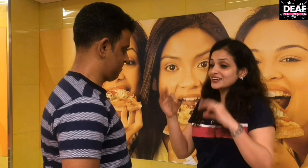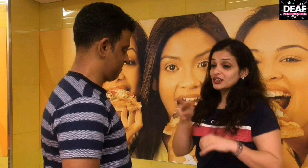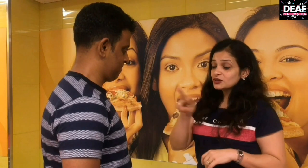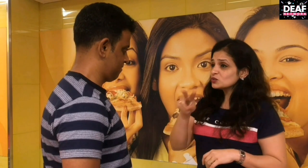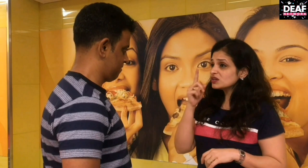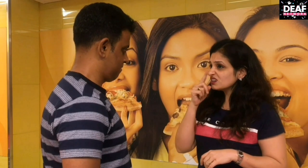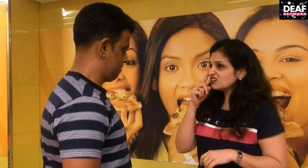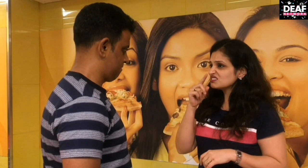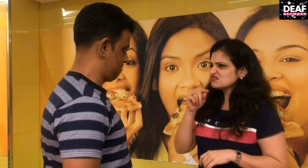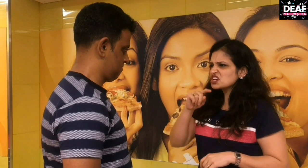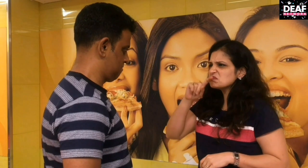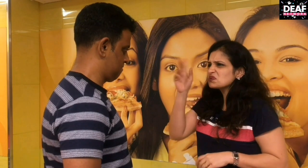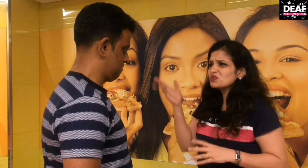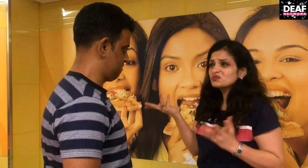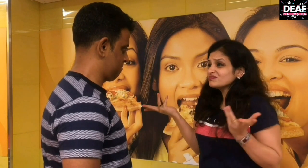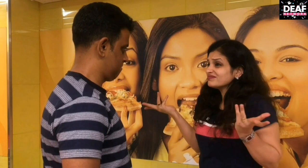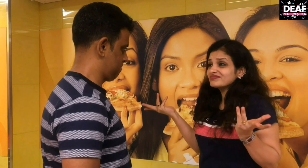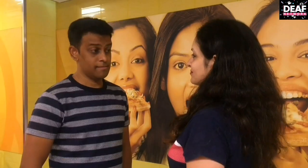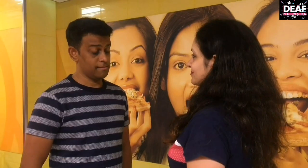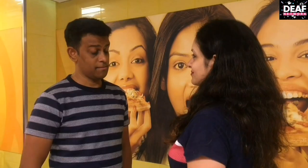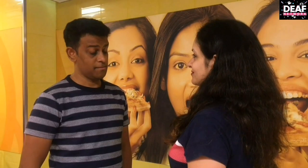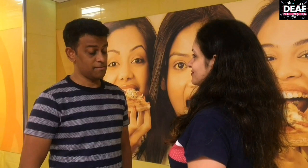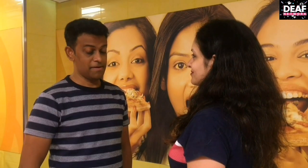Both of them are very proud Aah..